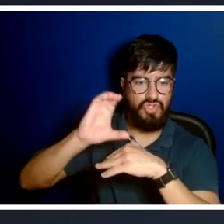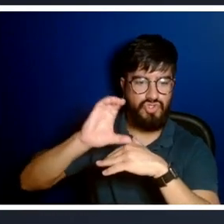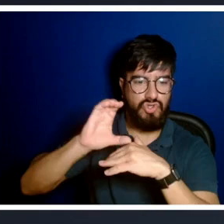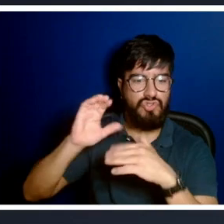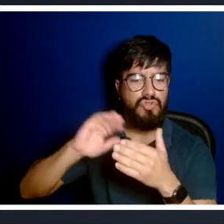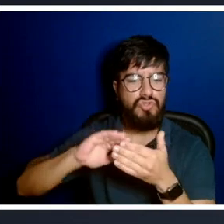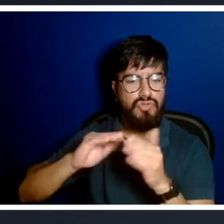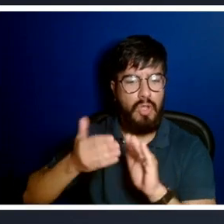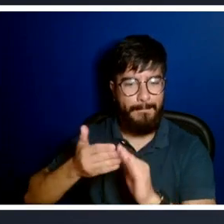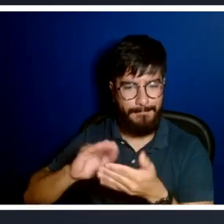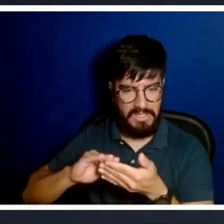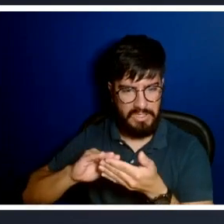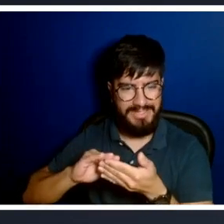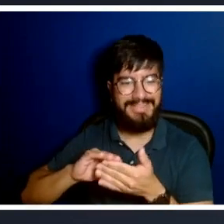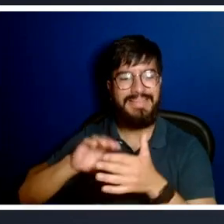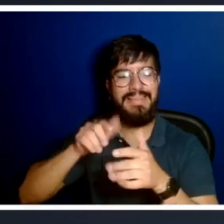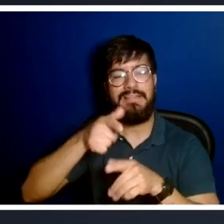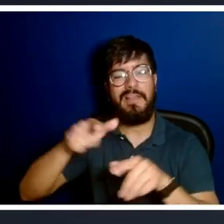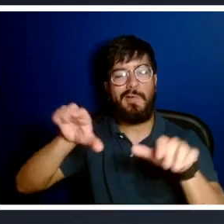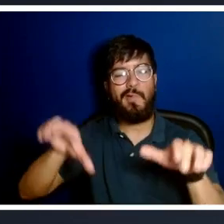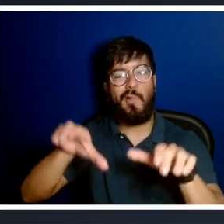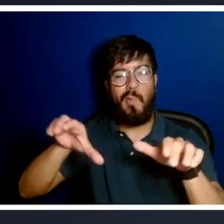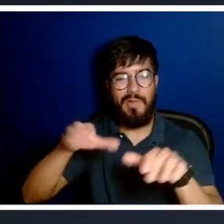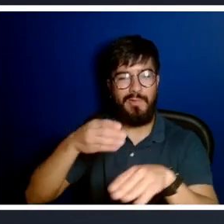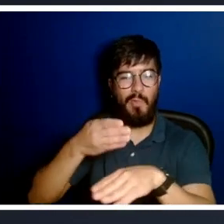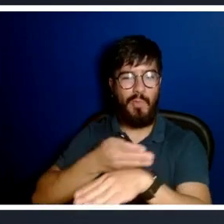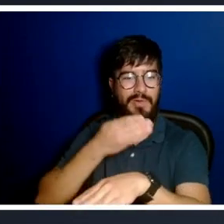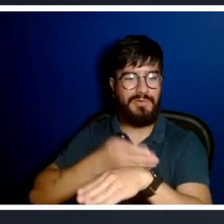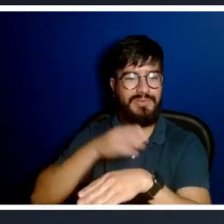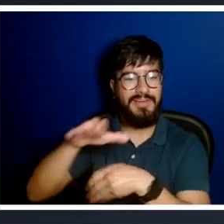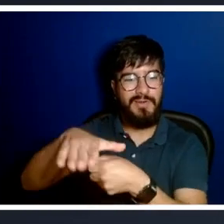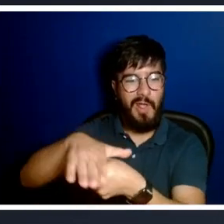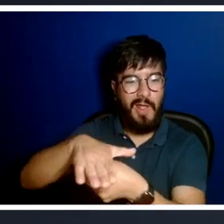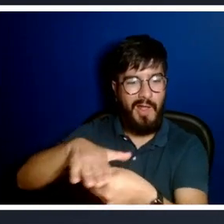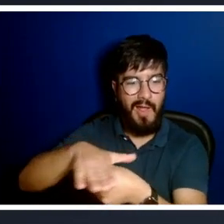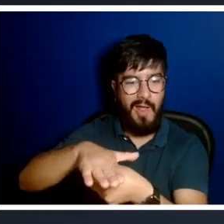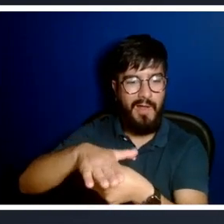restoration on their site and invited members of the community to come and look at the space